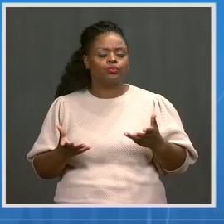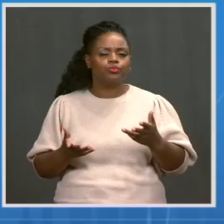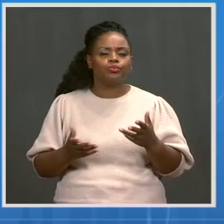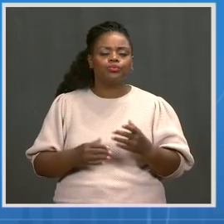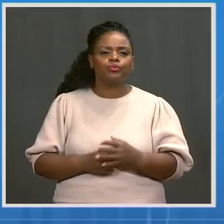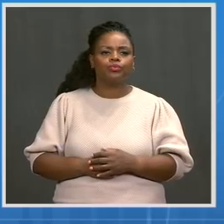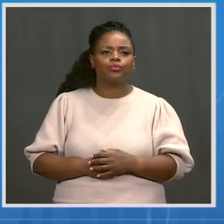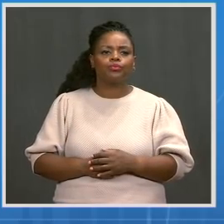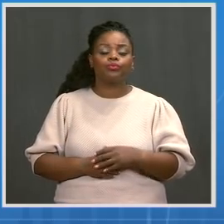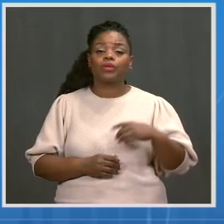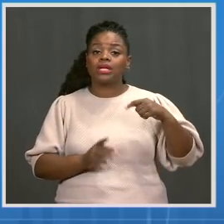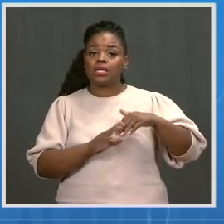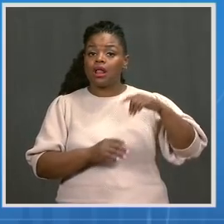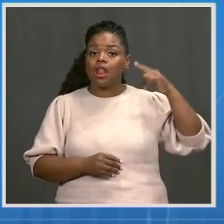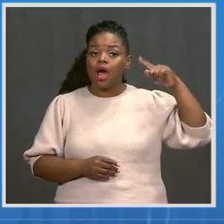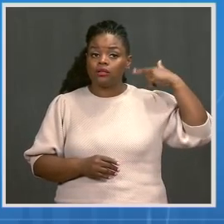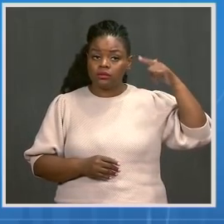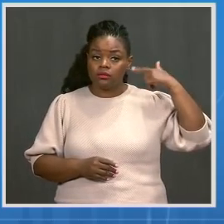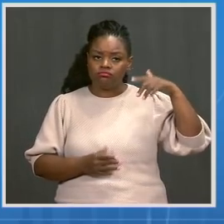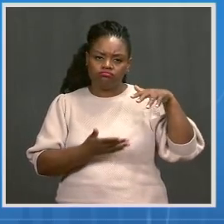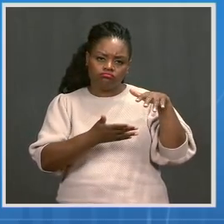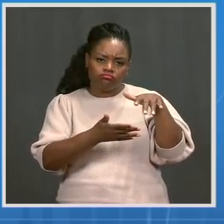did a study in over 100,000 homes,